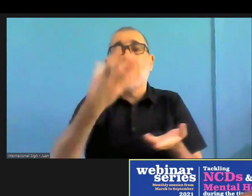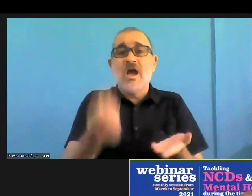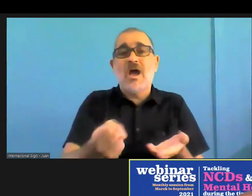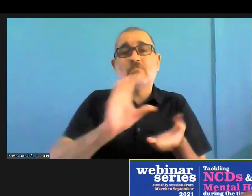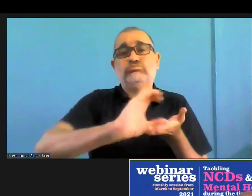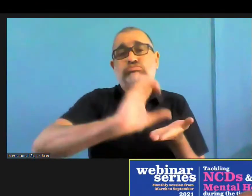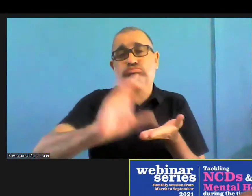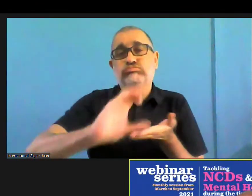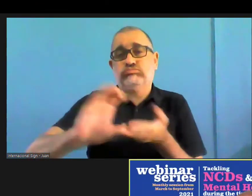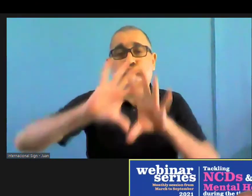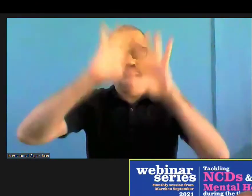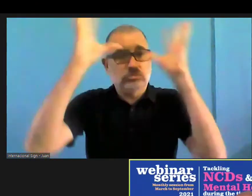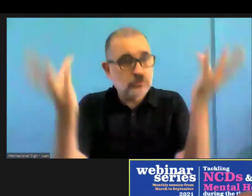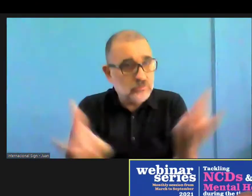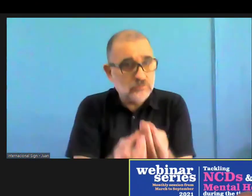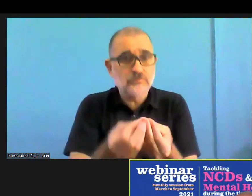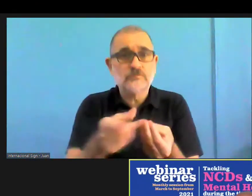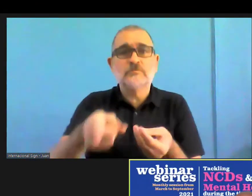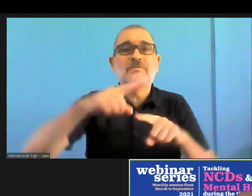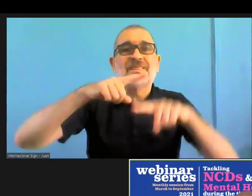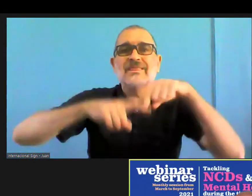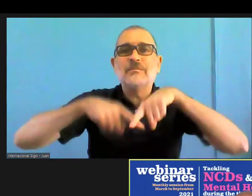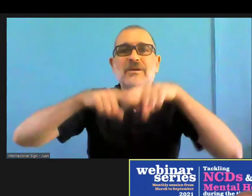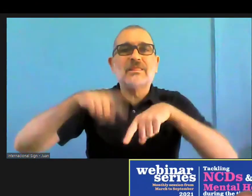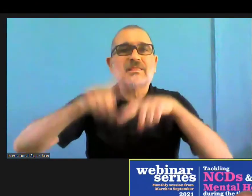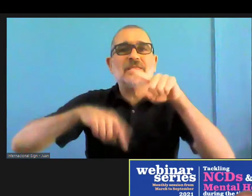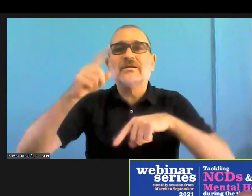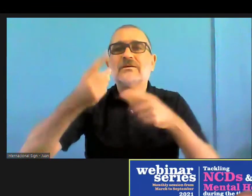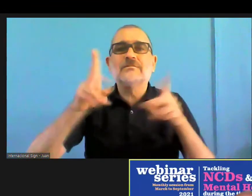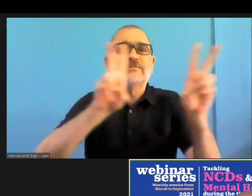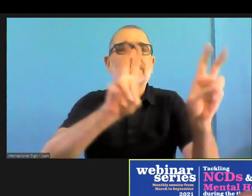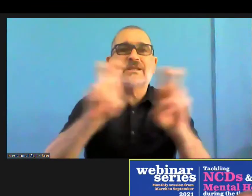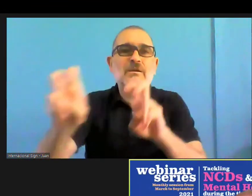in terms of investment, it's also the context of investment, in terms of regulatory frameworks.